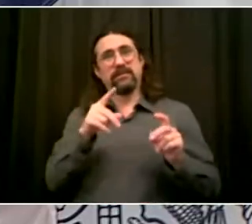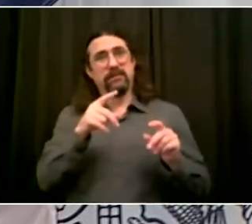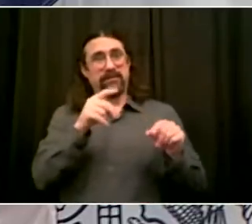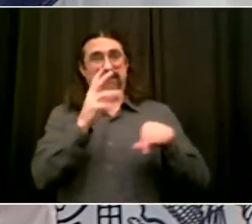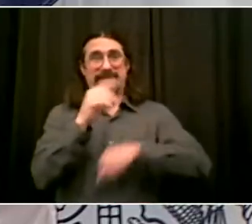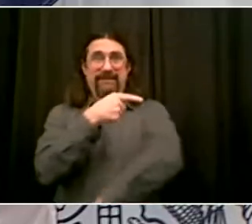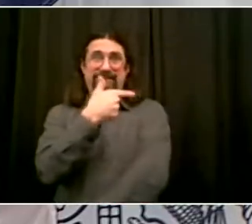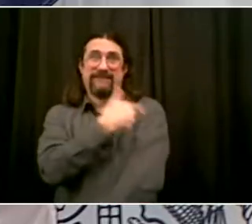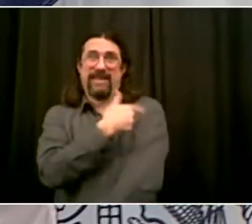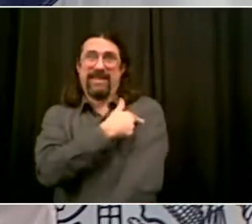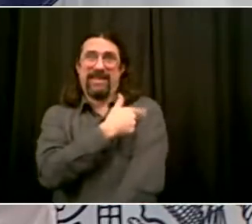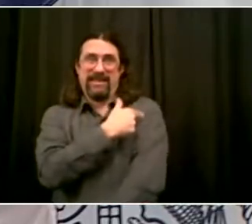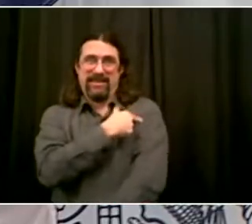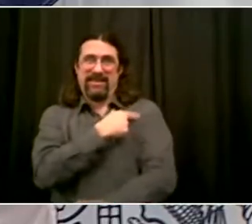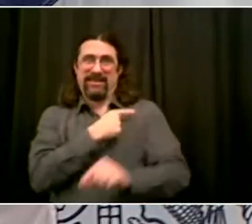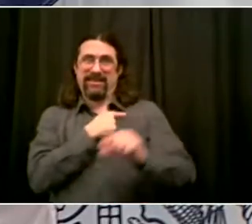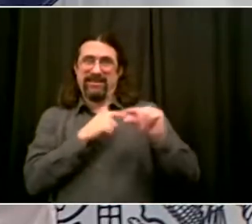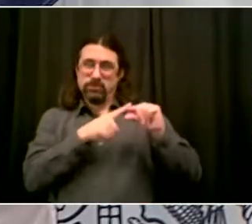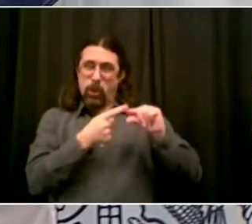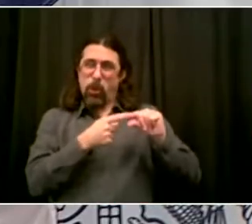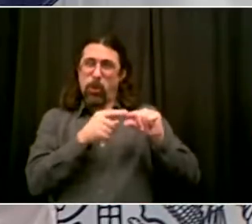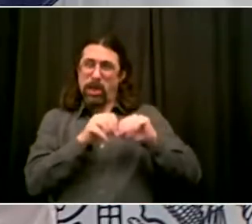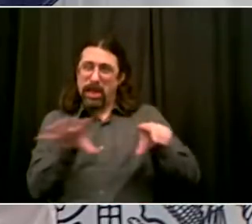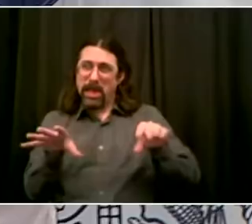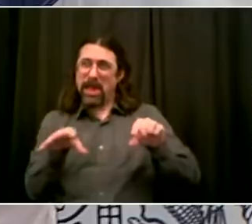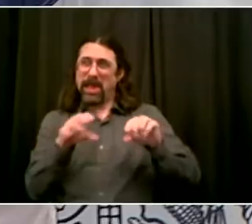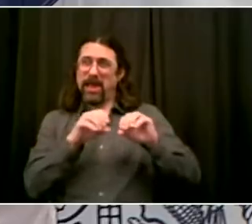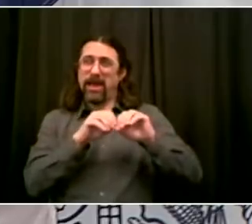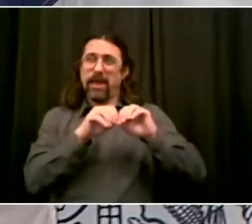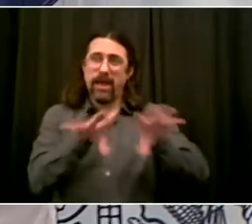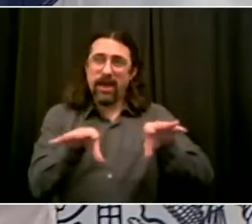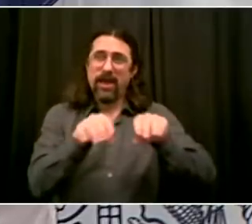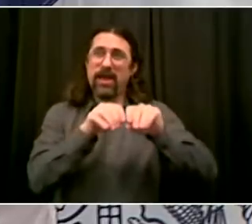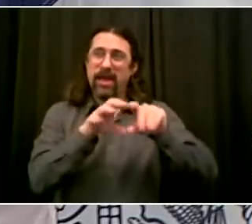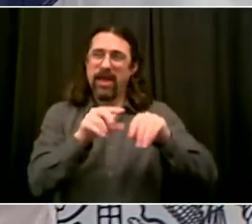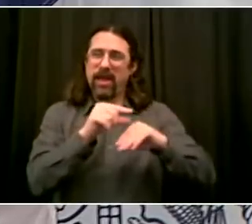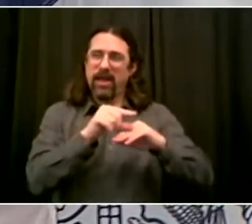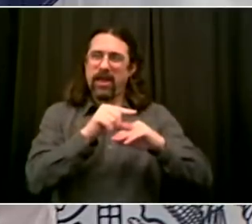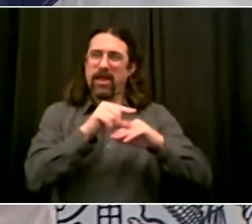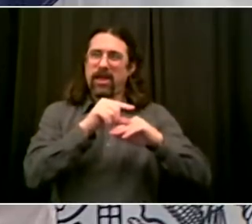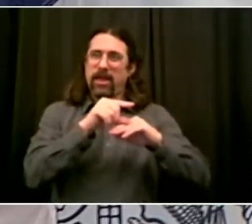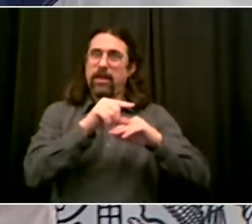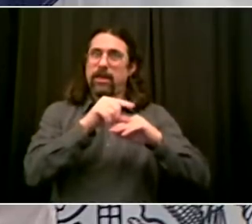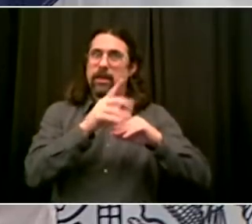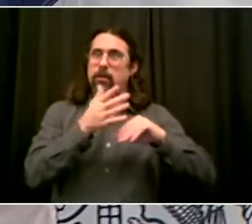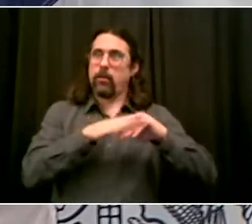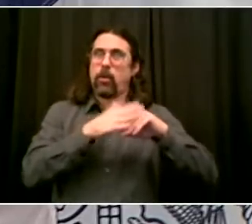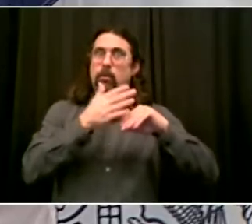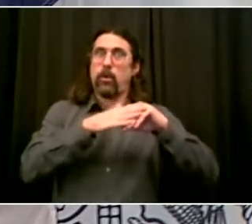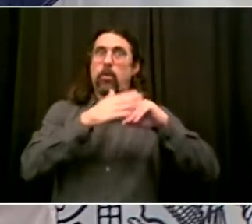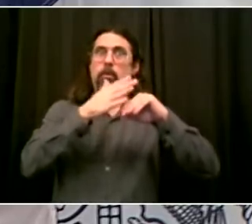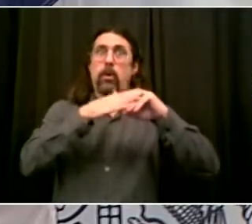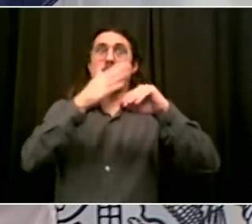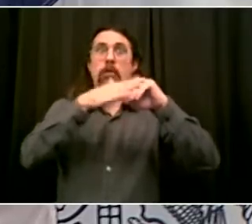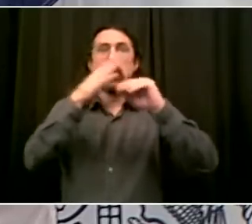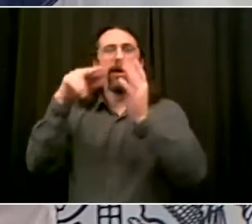IMPROVES OUR ABILITY TO LIMIT . REMEMBER ALSO THE MILLIONS OF